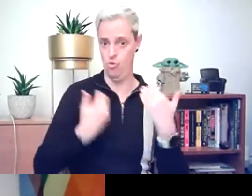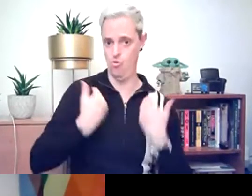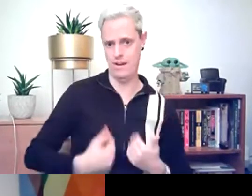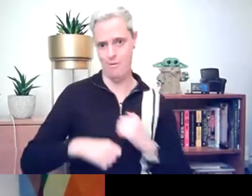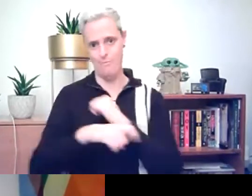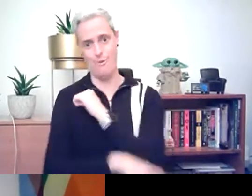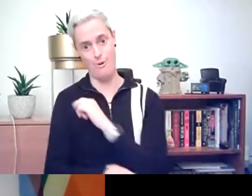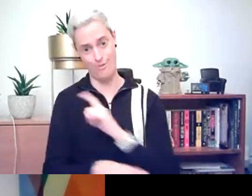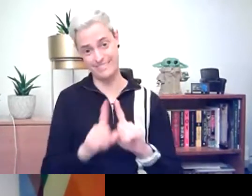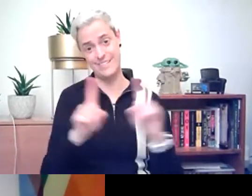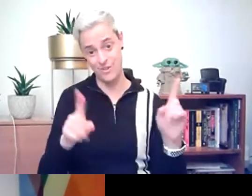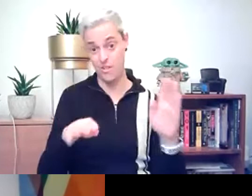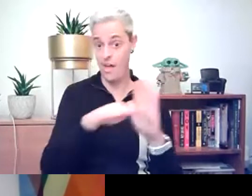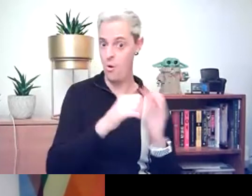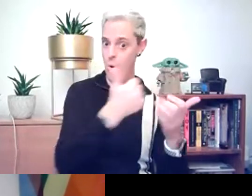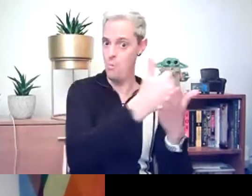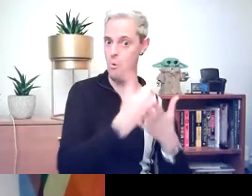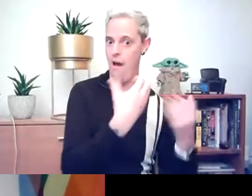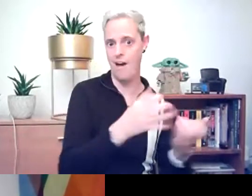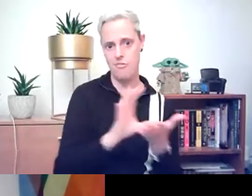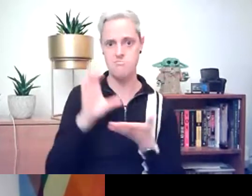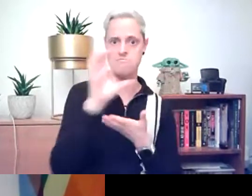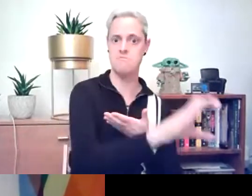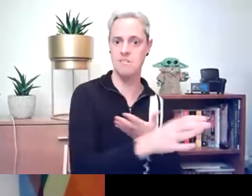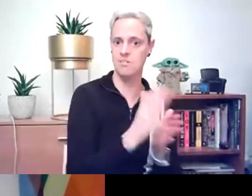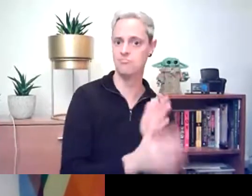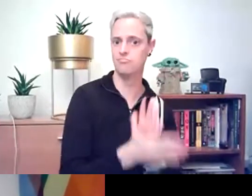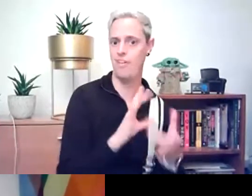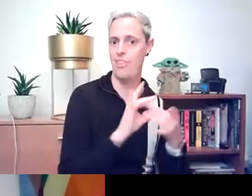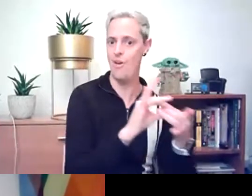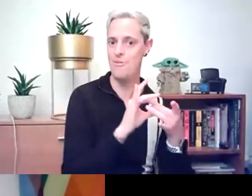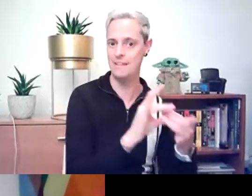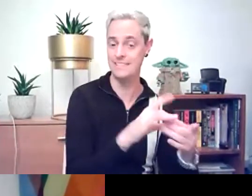this stuff because you can go online and find a therapist who will know about all of these